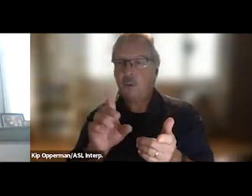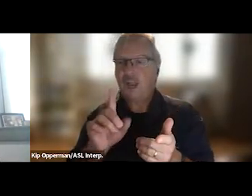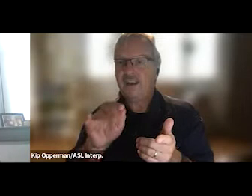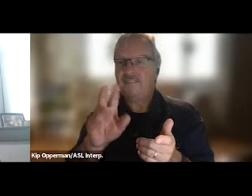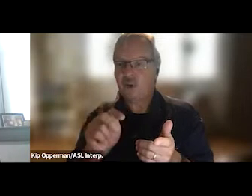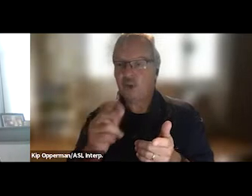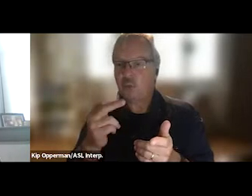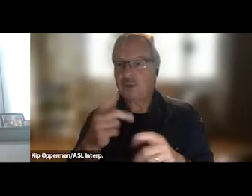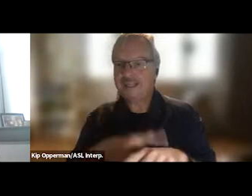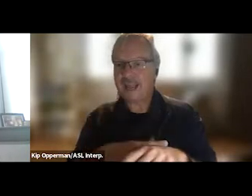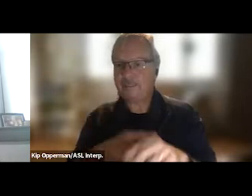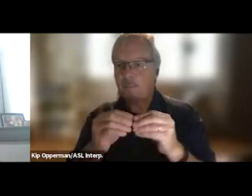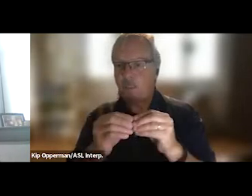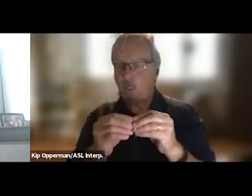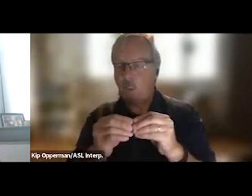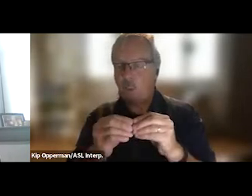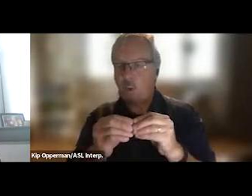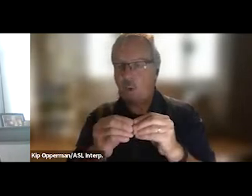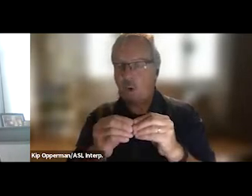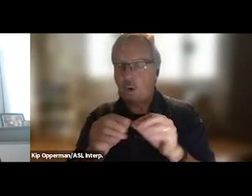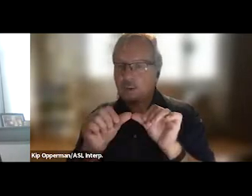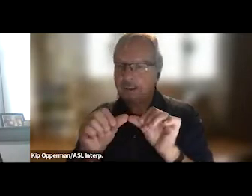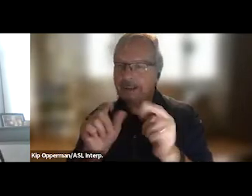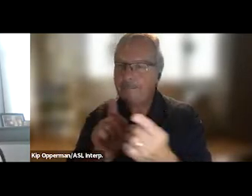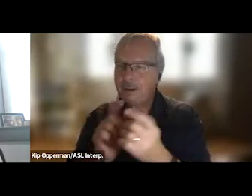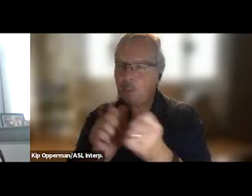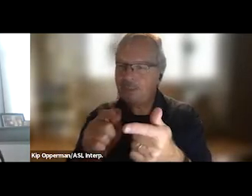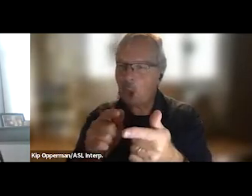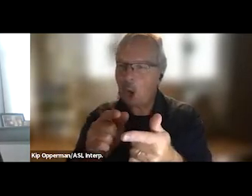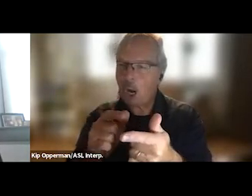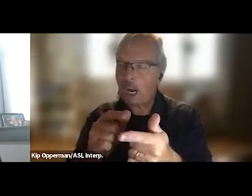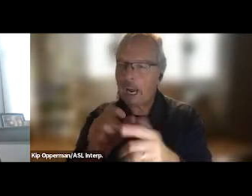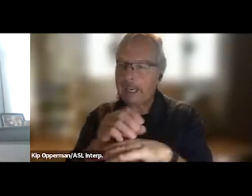you continue to meet with our substance use counselor inside the facility.